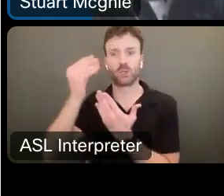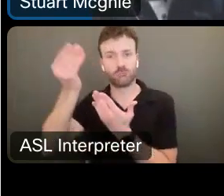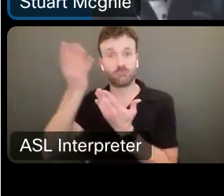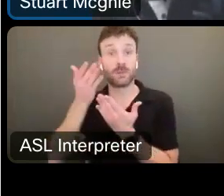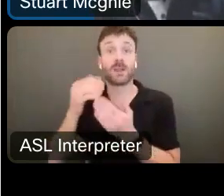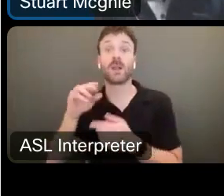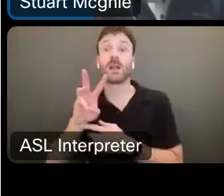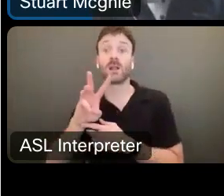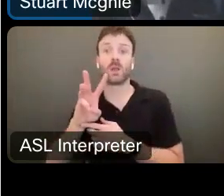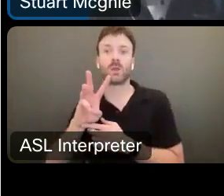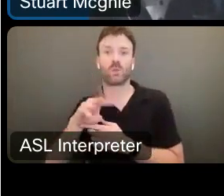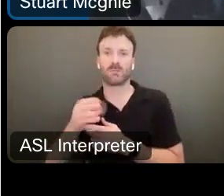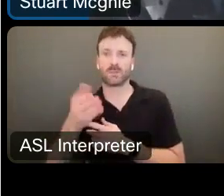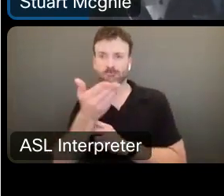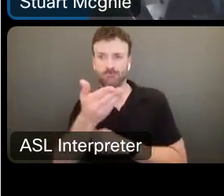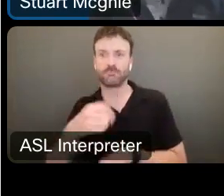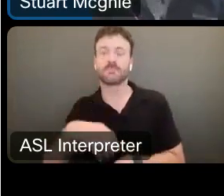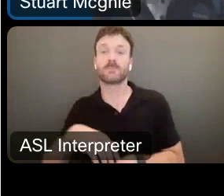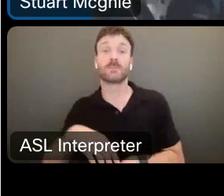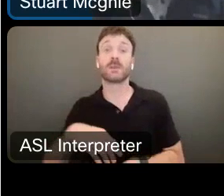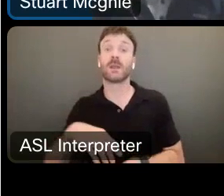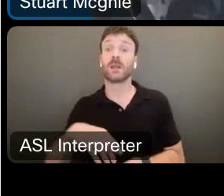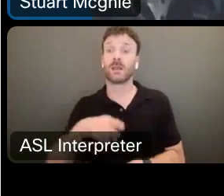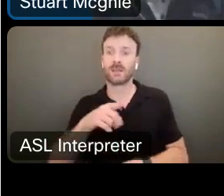And the foundation for this new website has already been established.